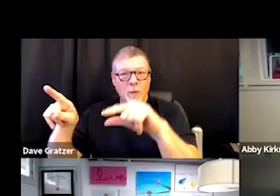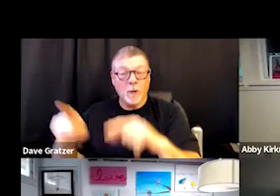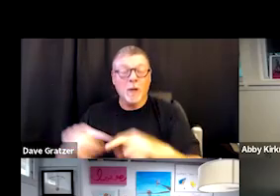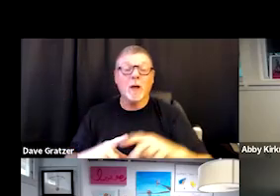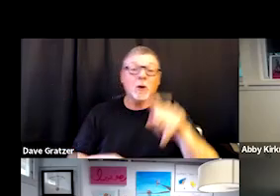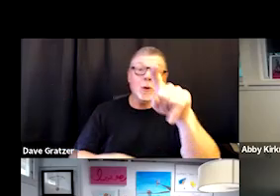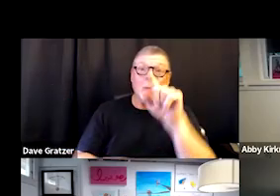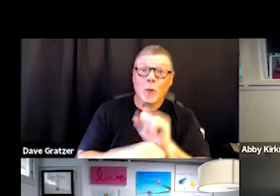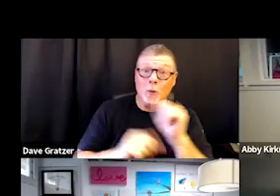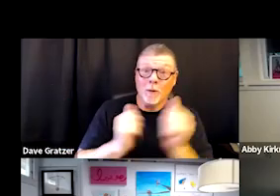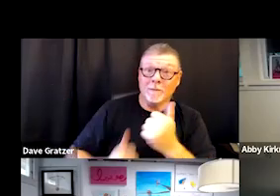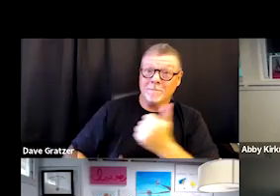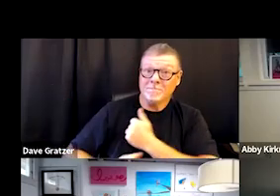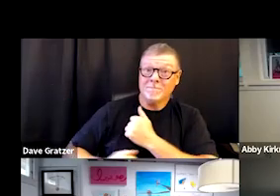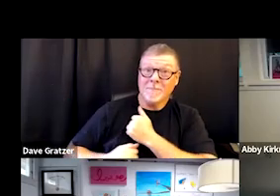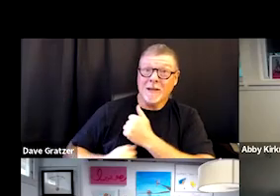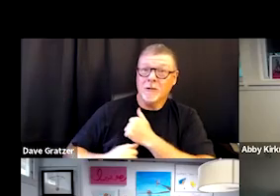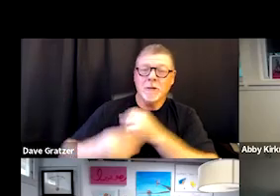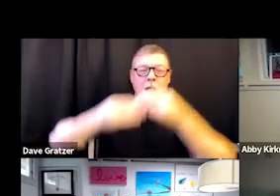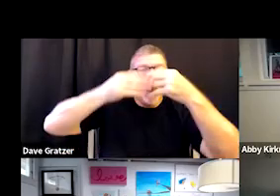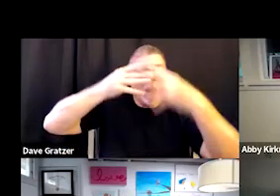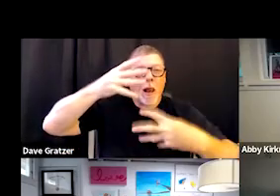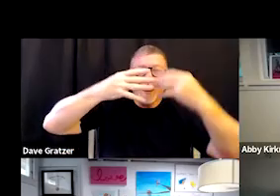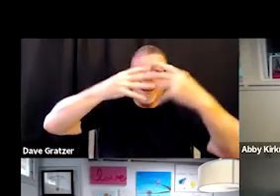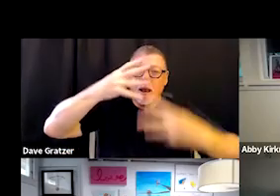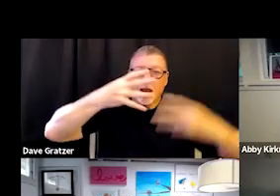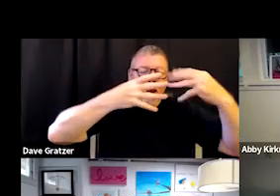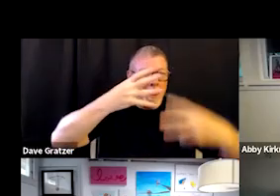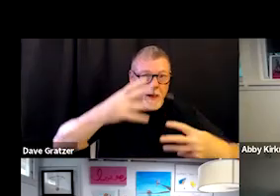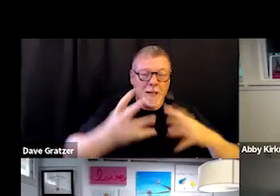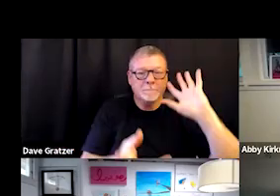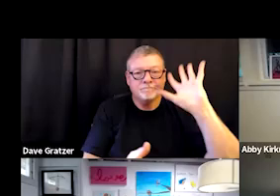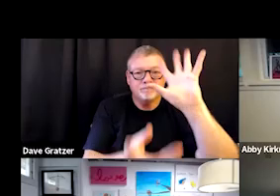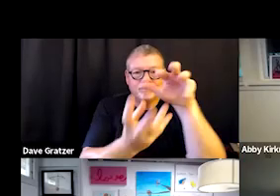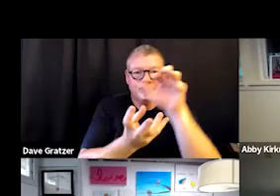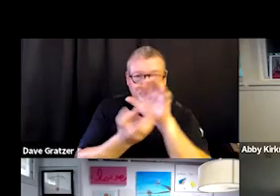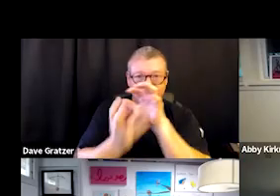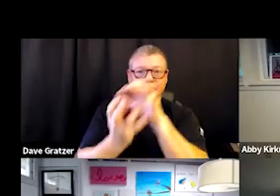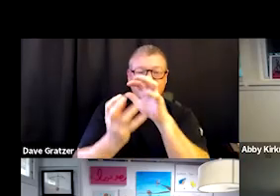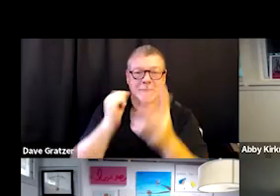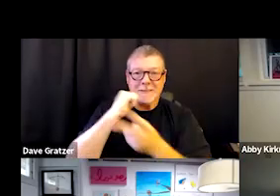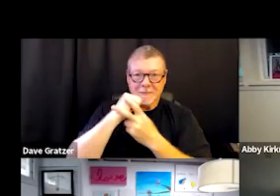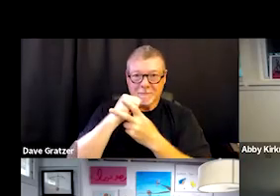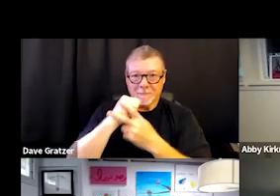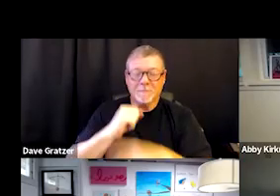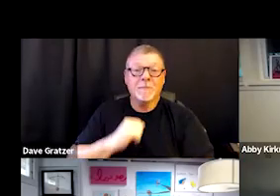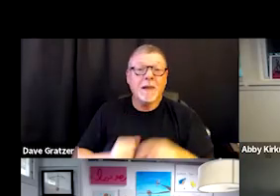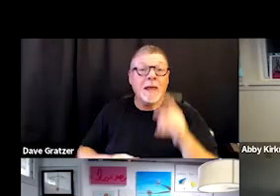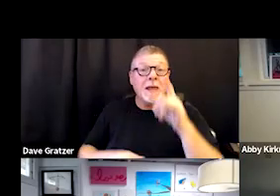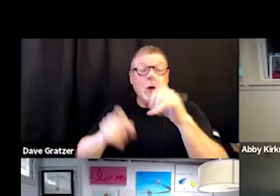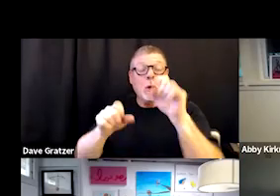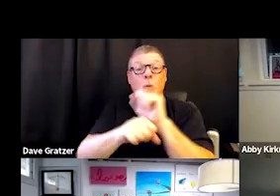there's a dozen resources for veterans, save all of those. If you're working with children and youth,